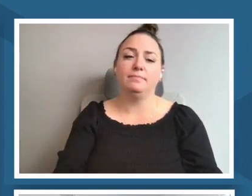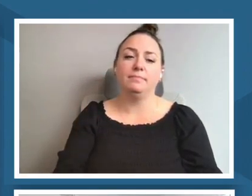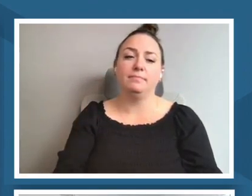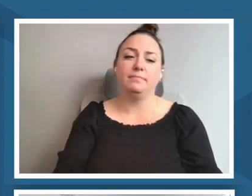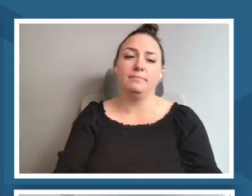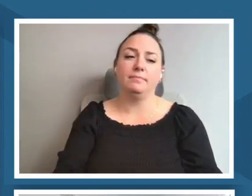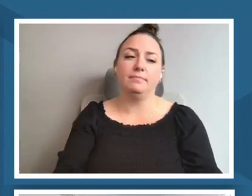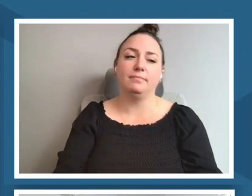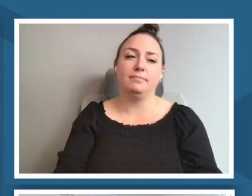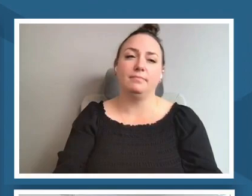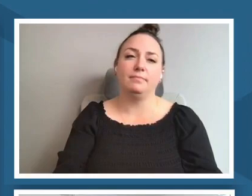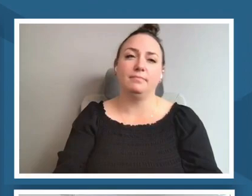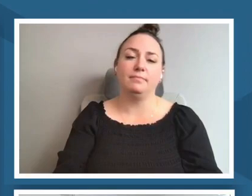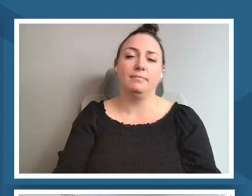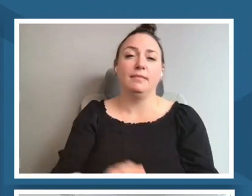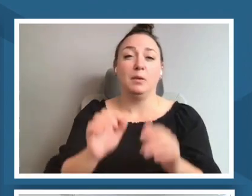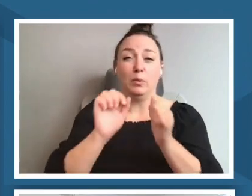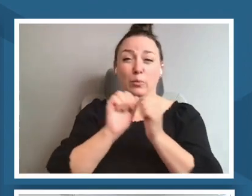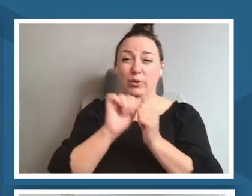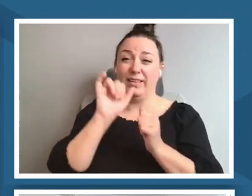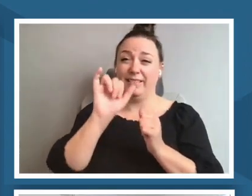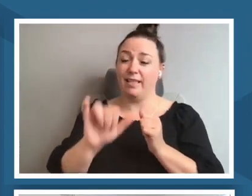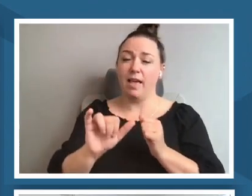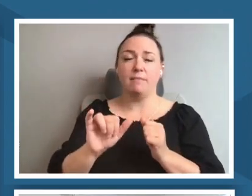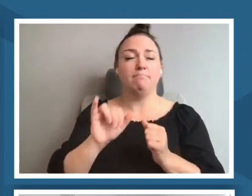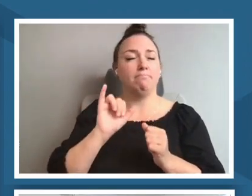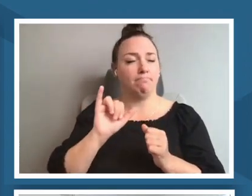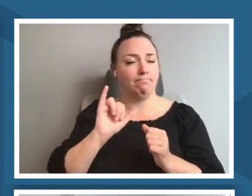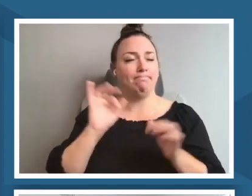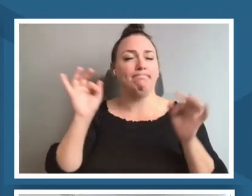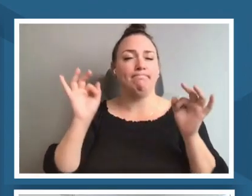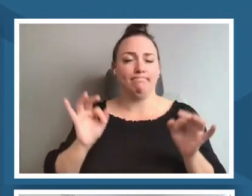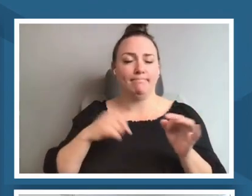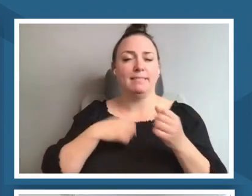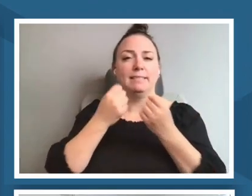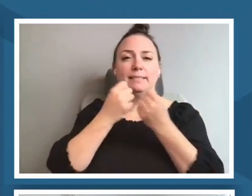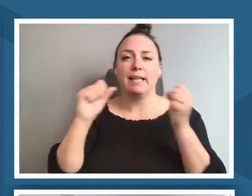i invite you to